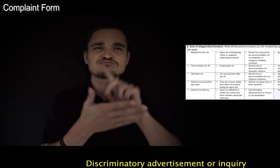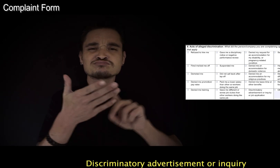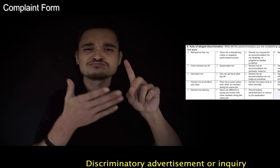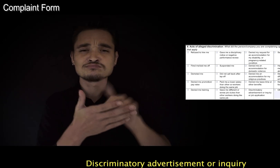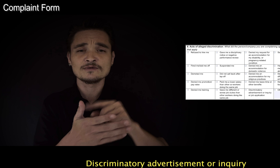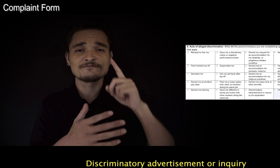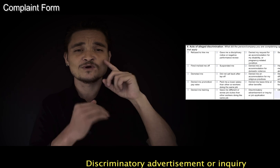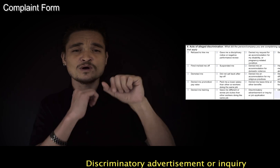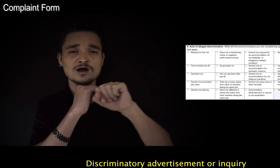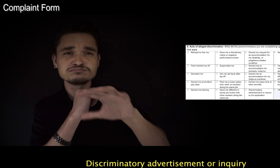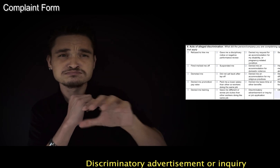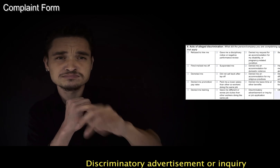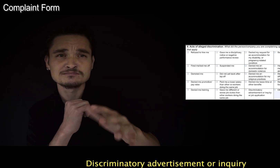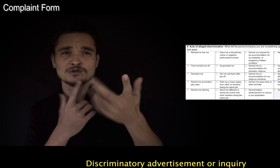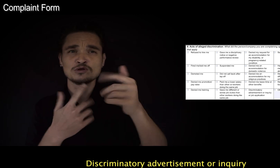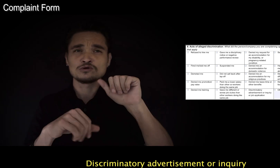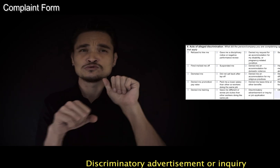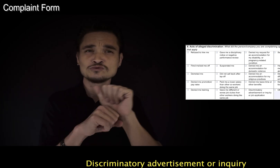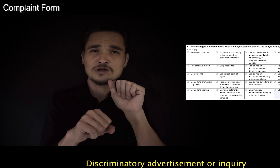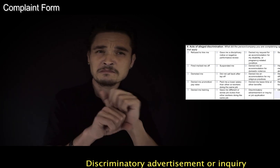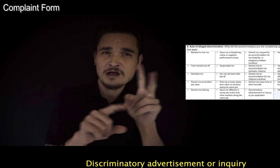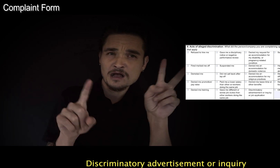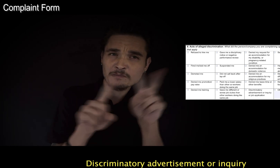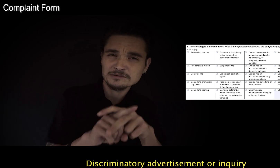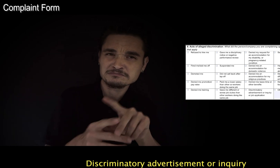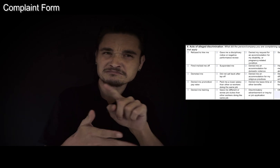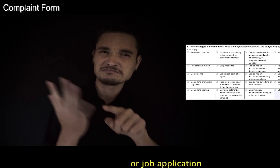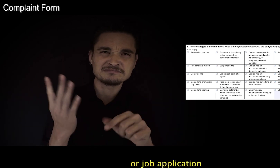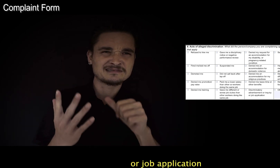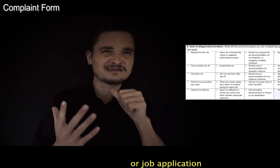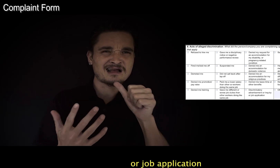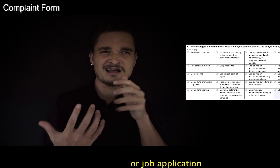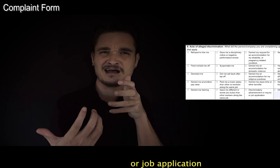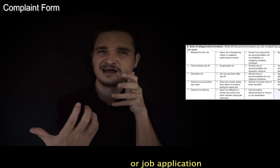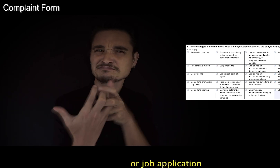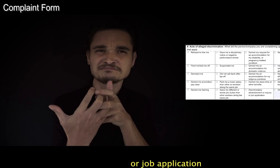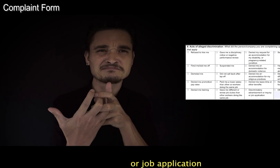Discriminatory advertisement or inquiry or job application